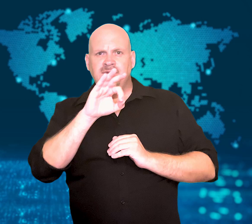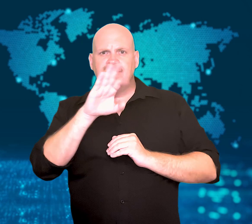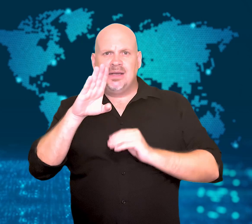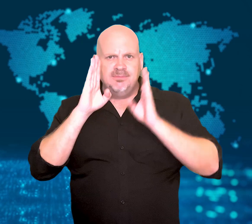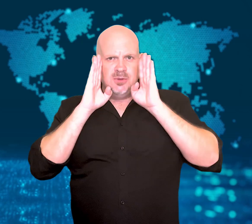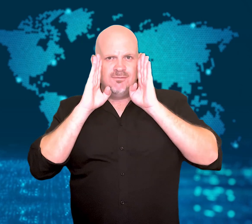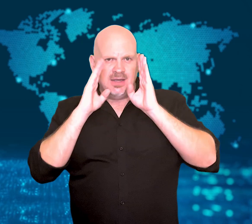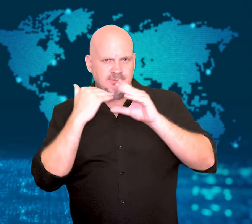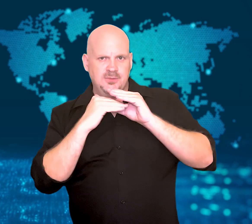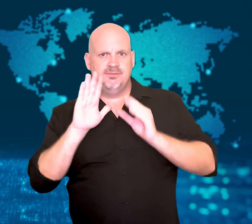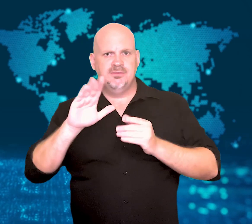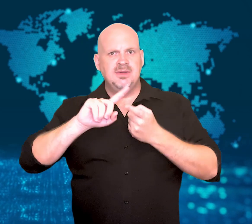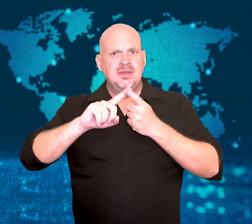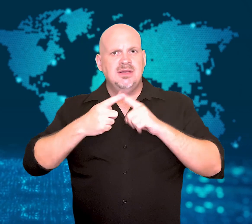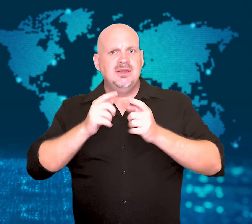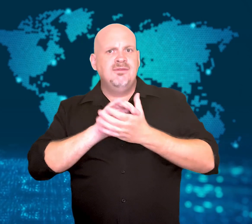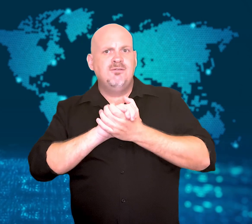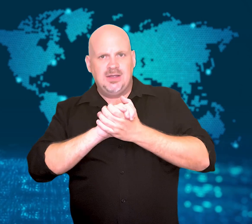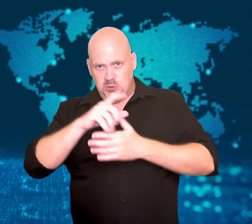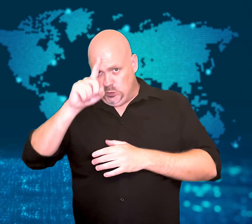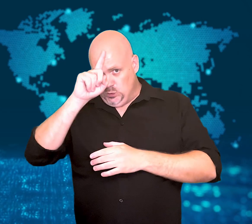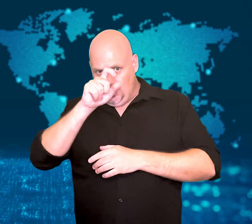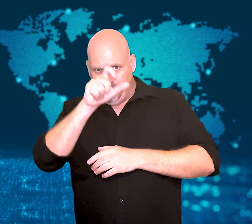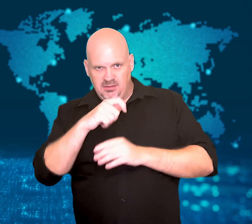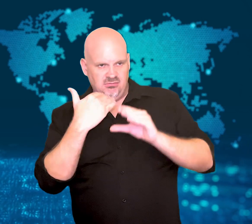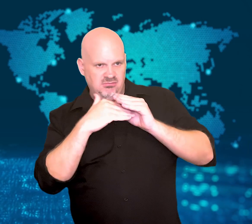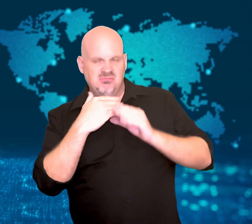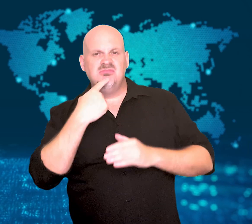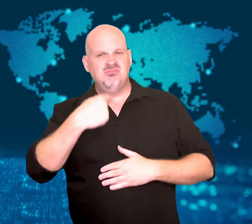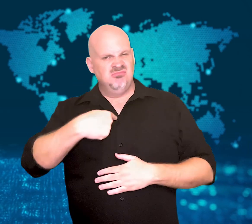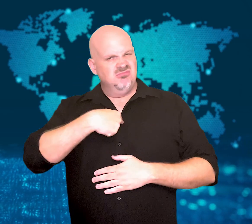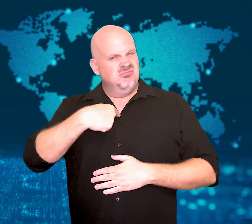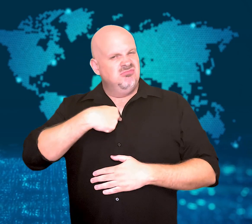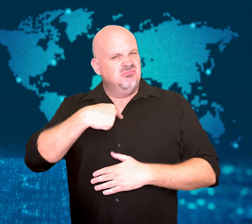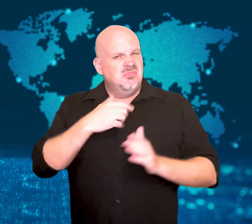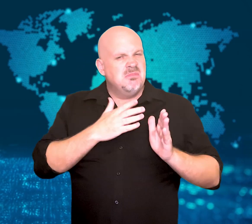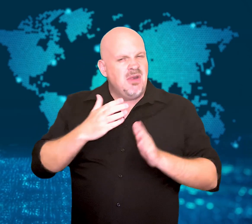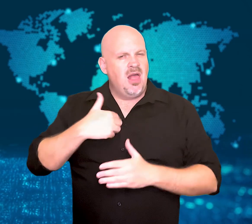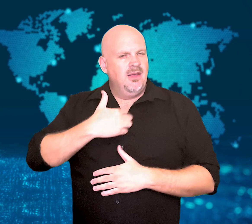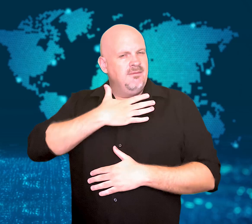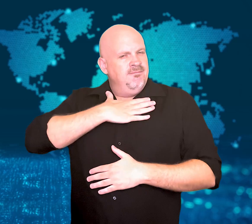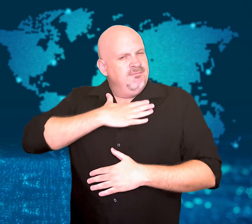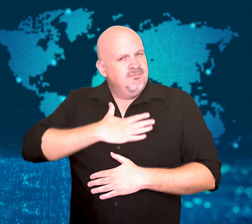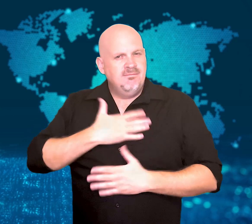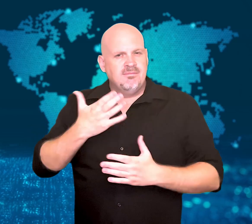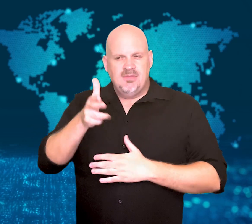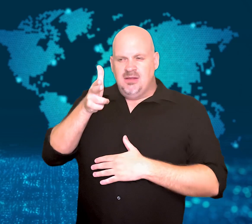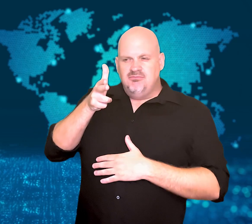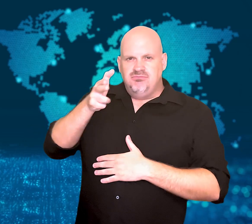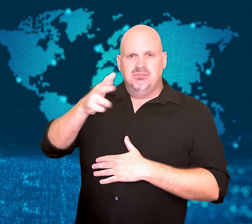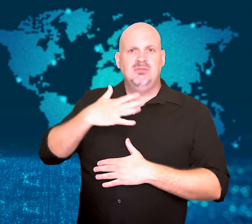in Germany saying that he planned to shoot his grandmother.